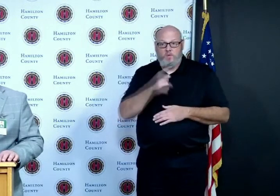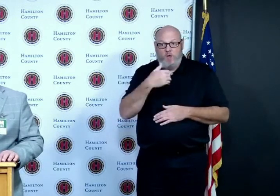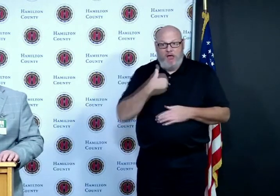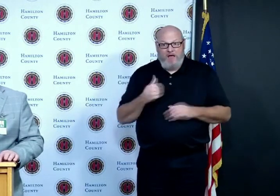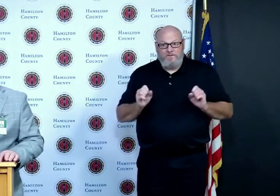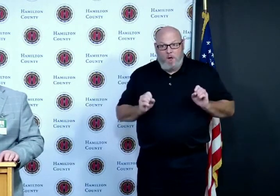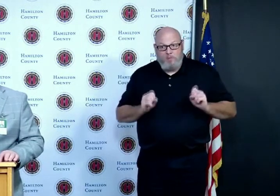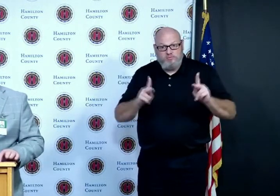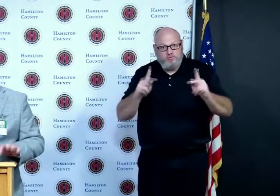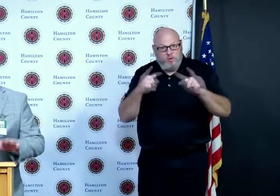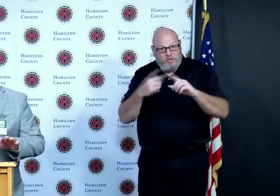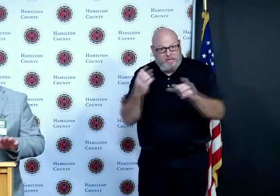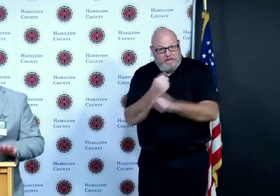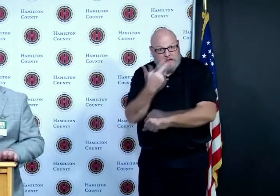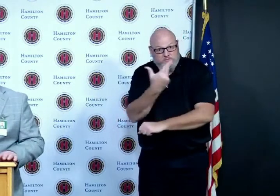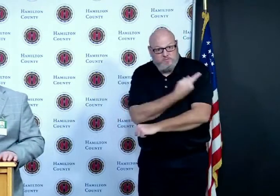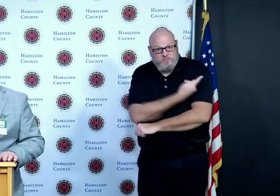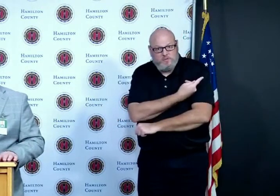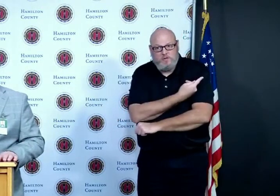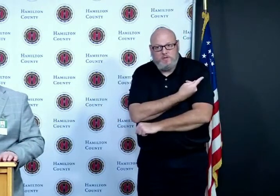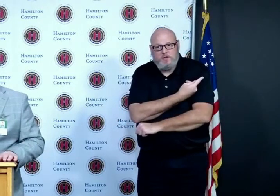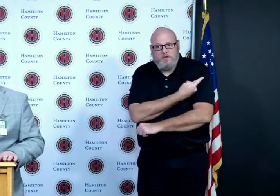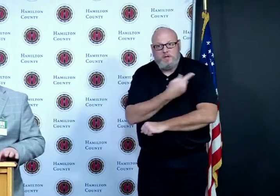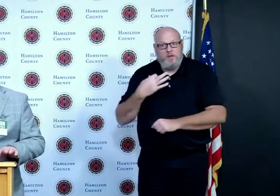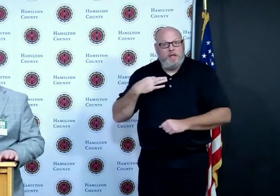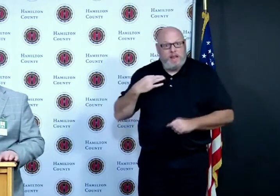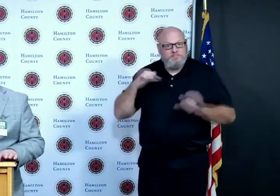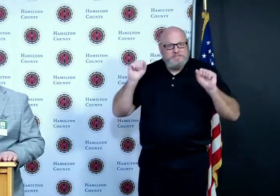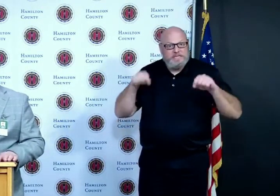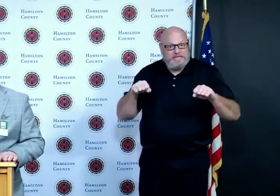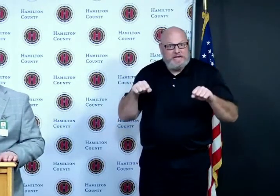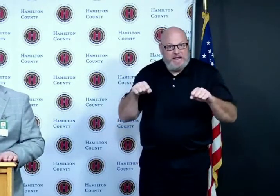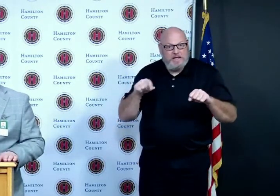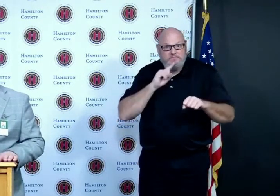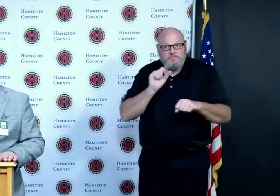eligible to be vaccinated and an opportunity opens up we ask you to take that opportunity